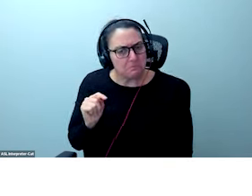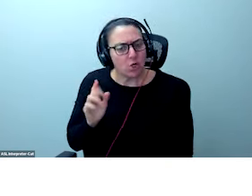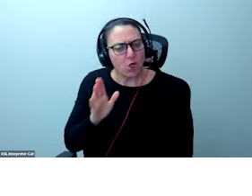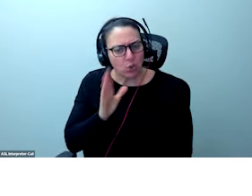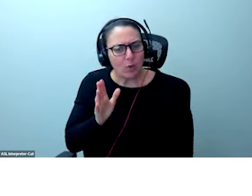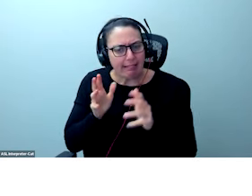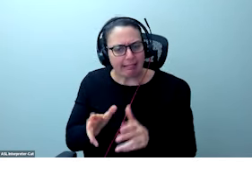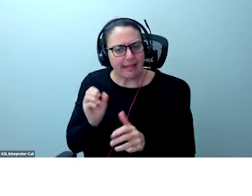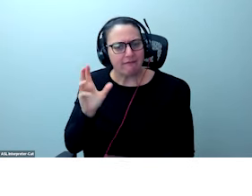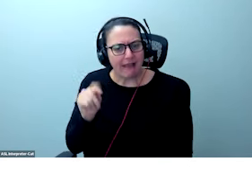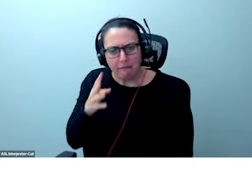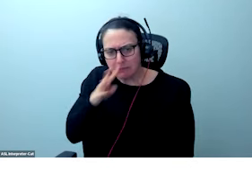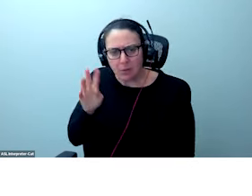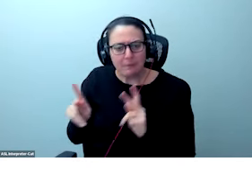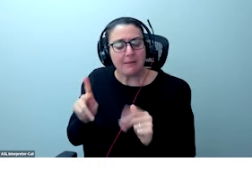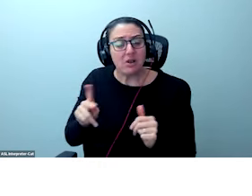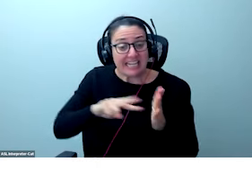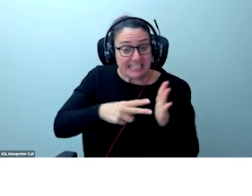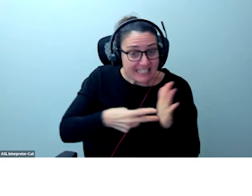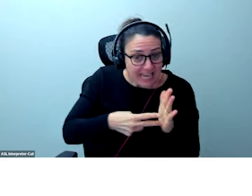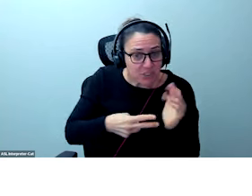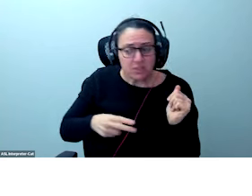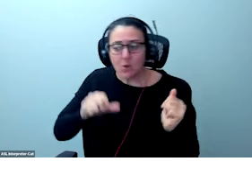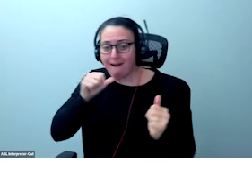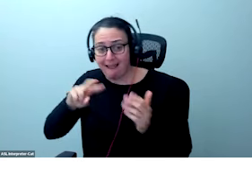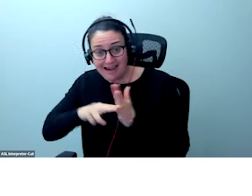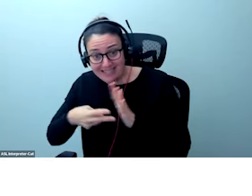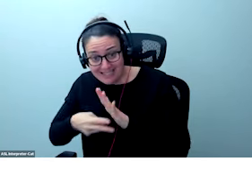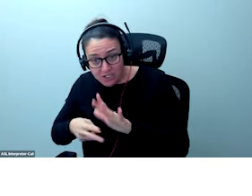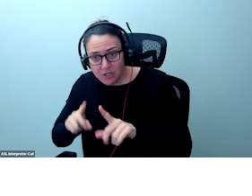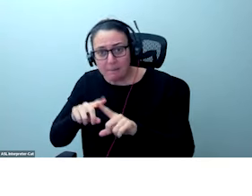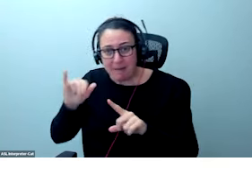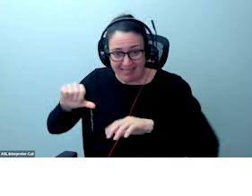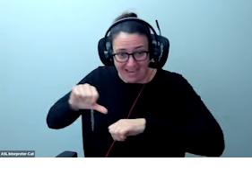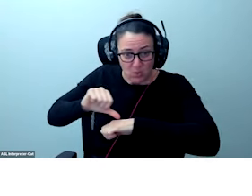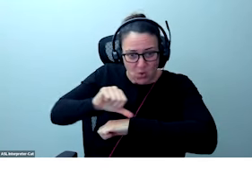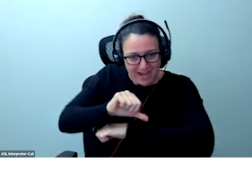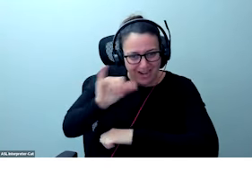whether intentionally or not intentionally. And the virtuous tornado is kind of the answer of that,